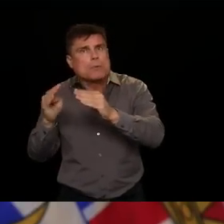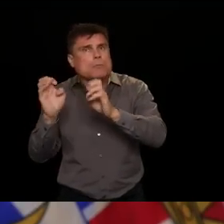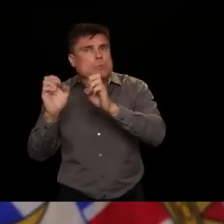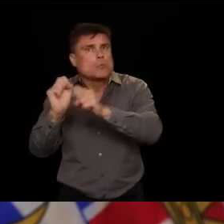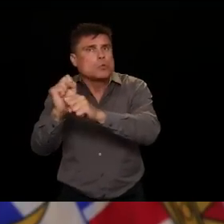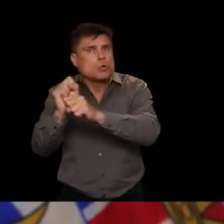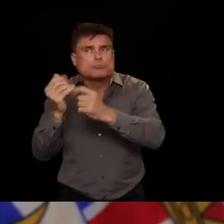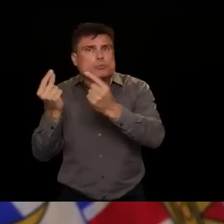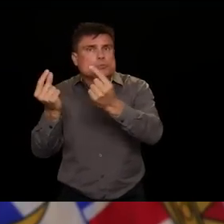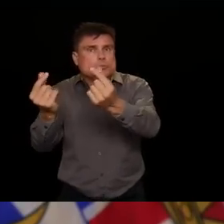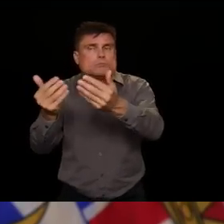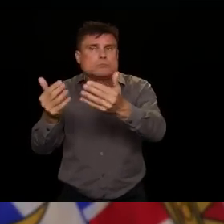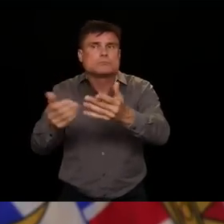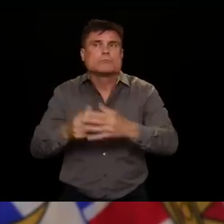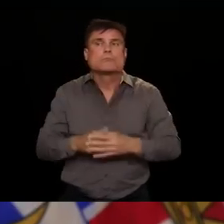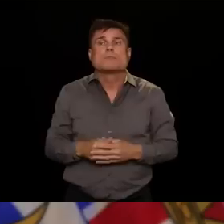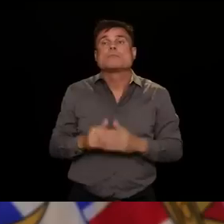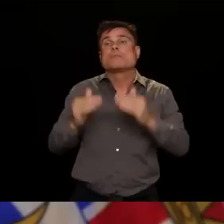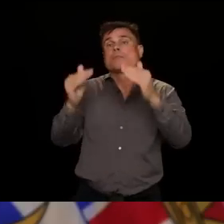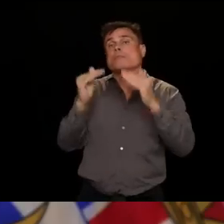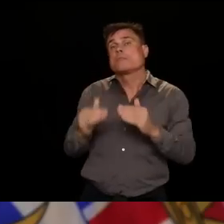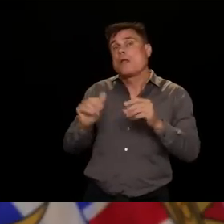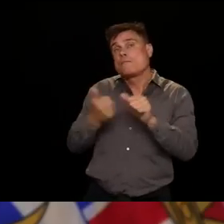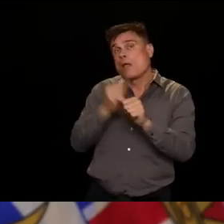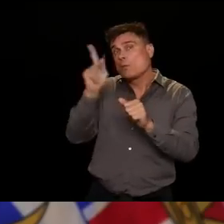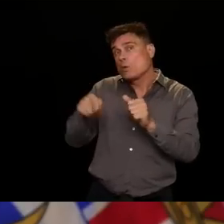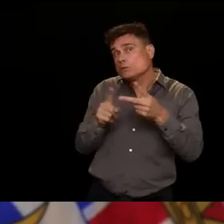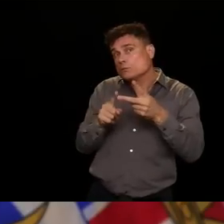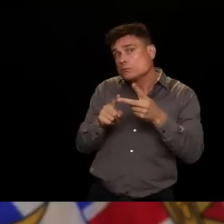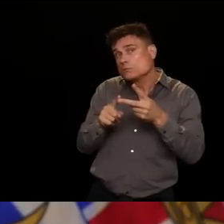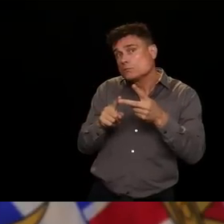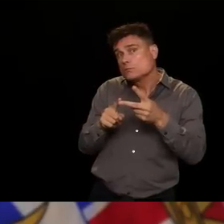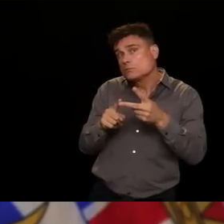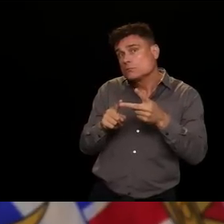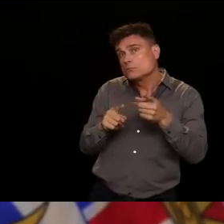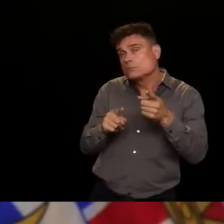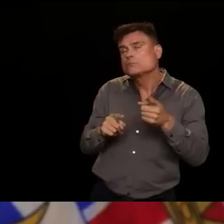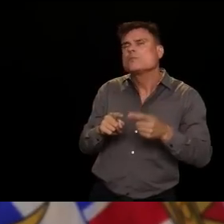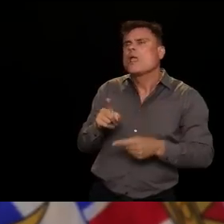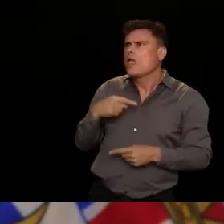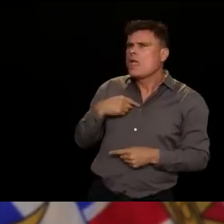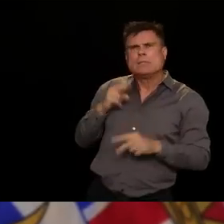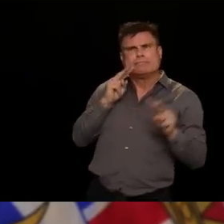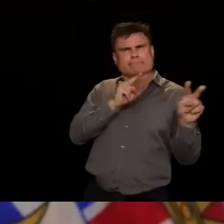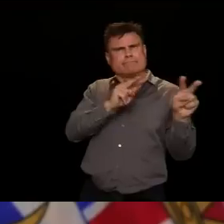Given the spikes we are seeing in cases in certain states along with the Spec of a second wave here,